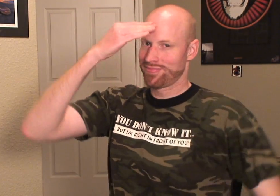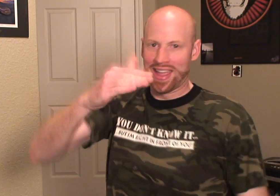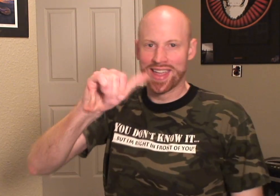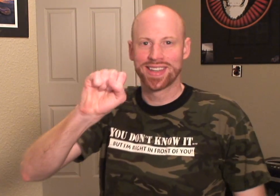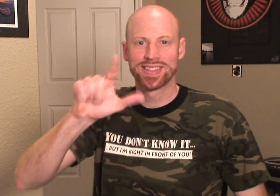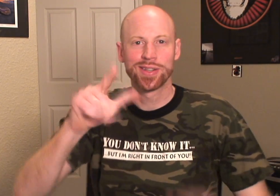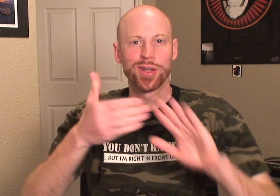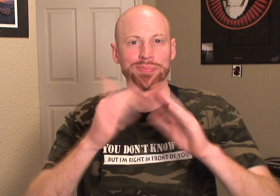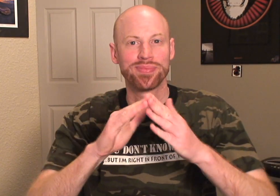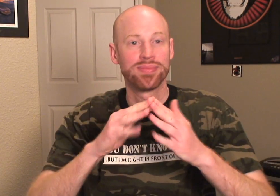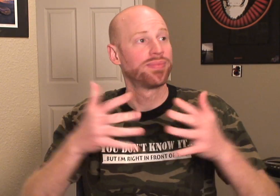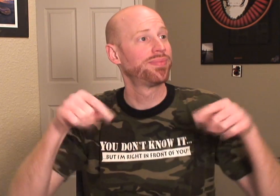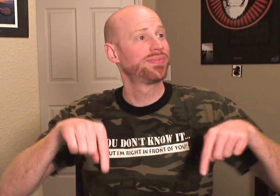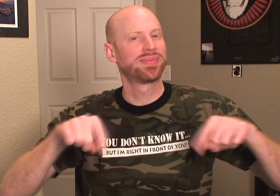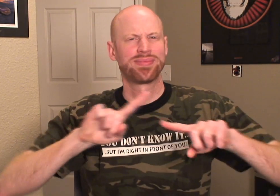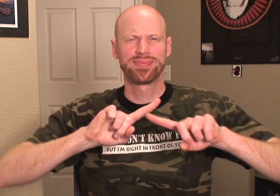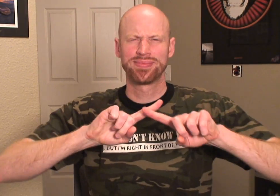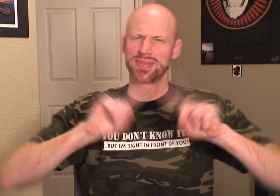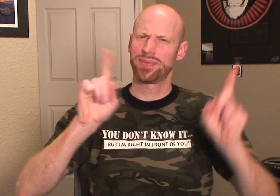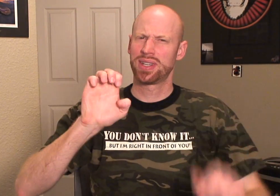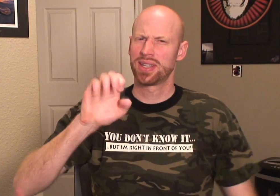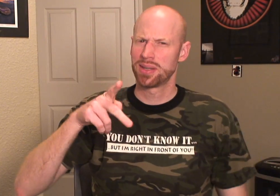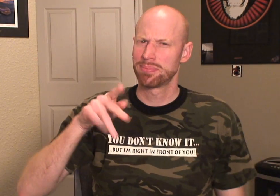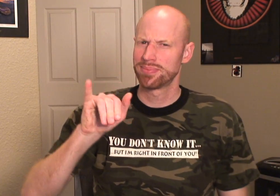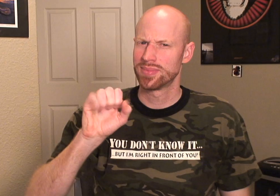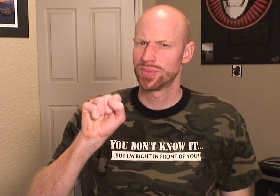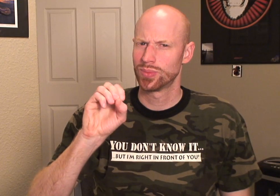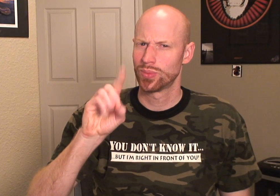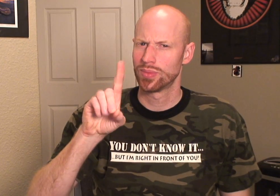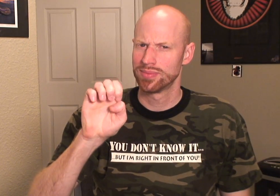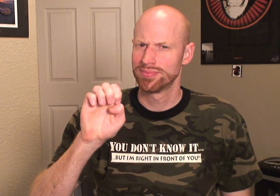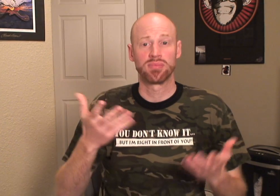Hello ASL Community! This is a *different* episode.